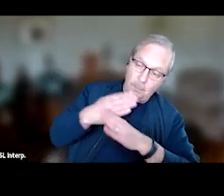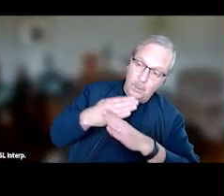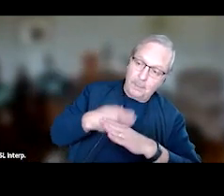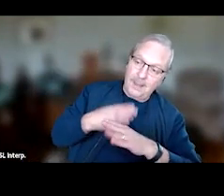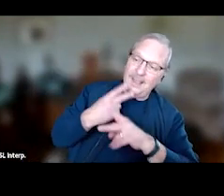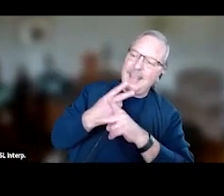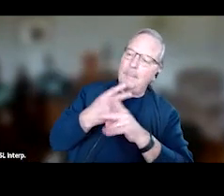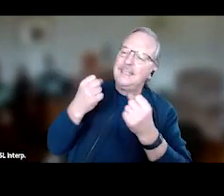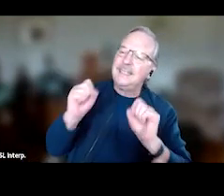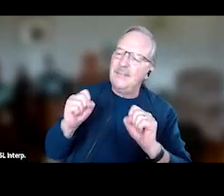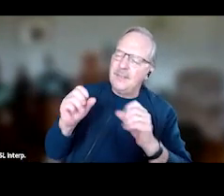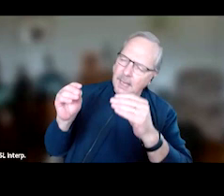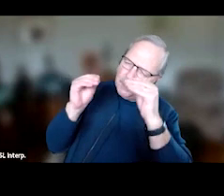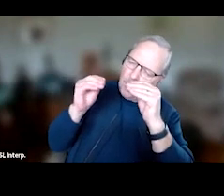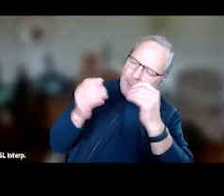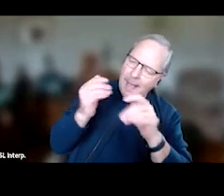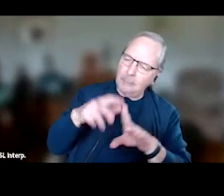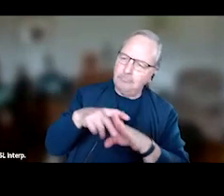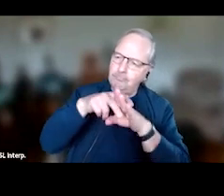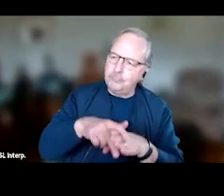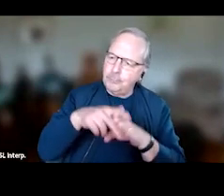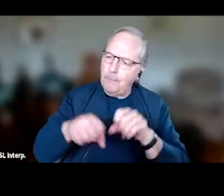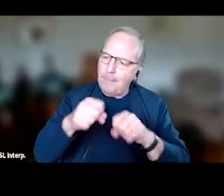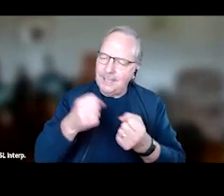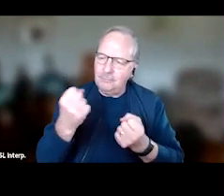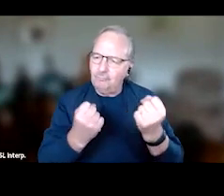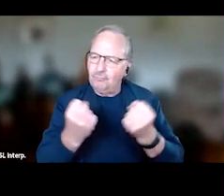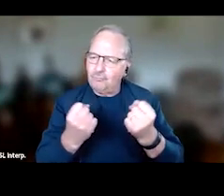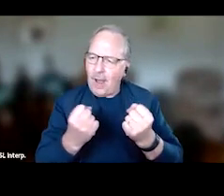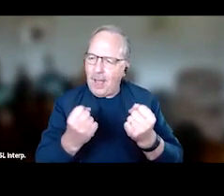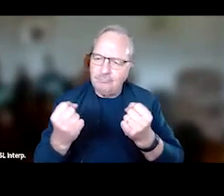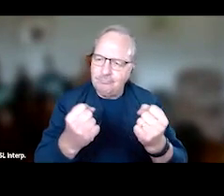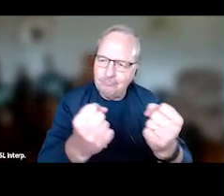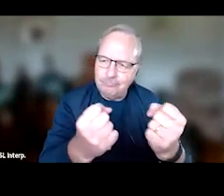They taught me how to ride bikes, drive cars, and gave me wisdom for everyday life.